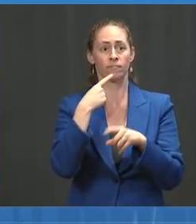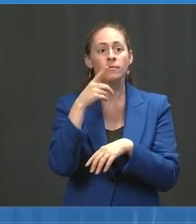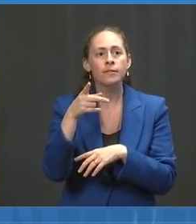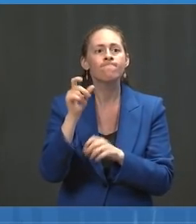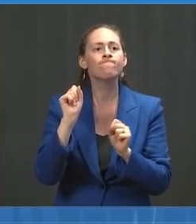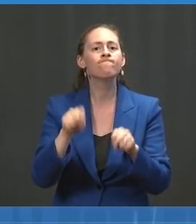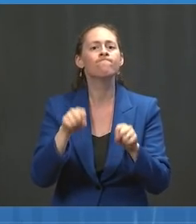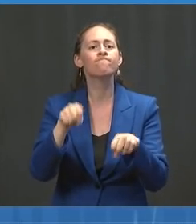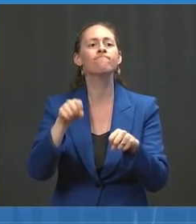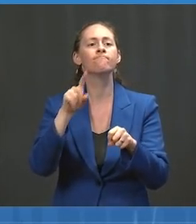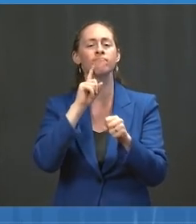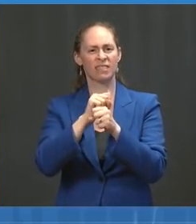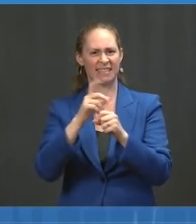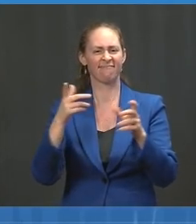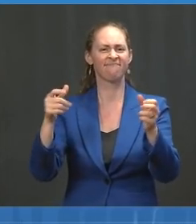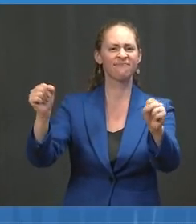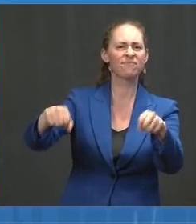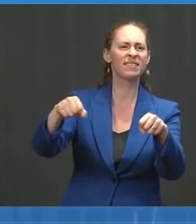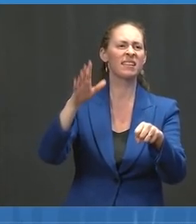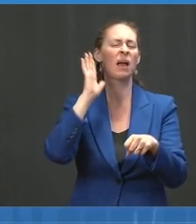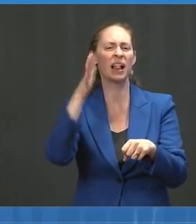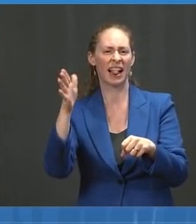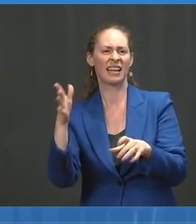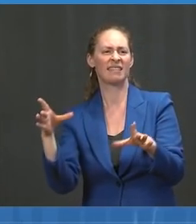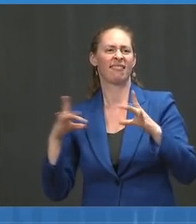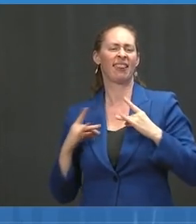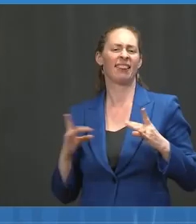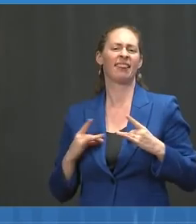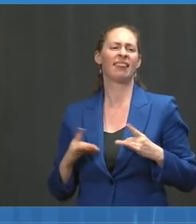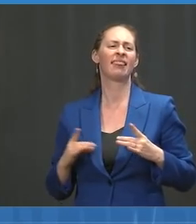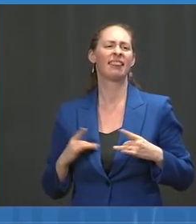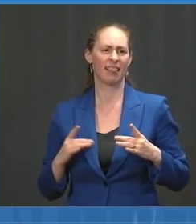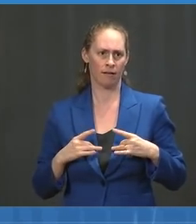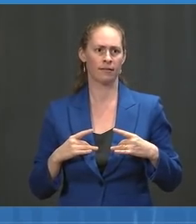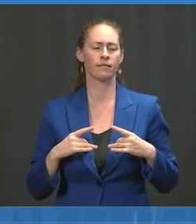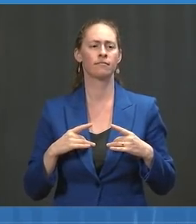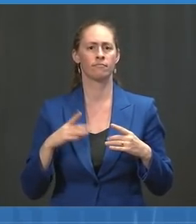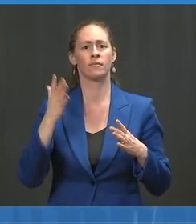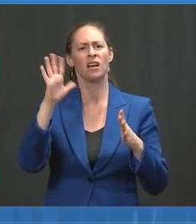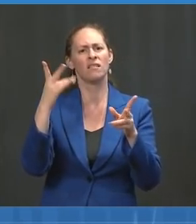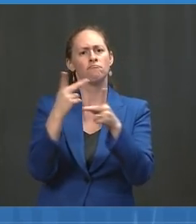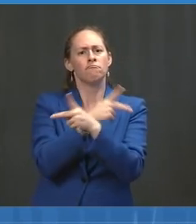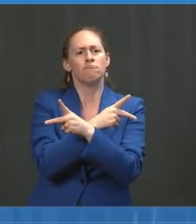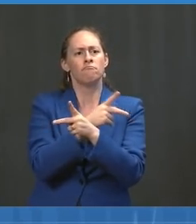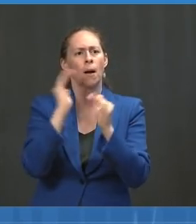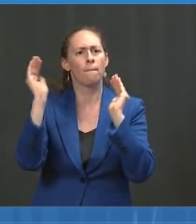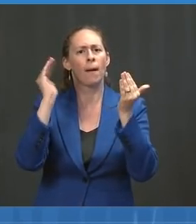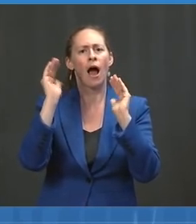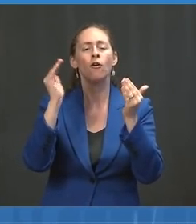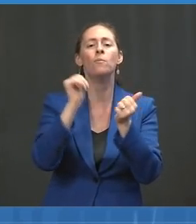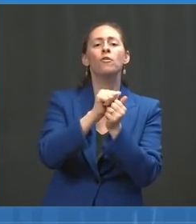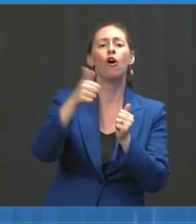and about 29 times more likely to be hospitalized with COVID compared with people who are vaccinated.